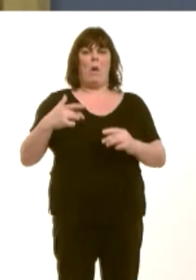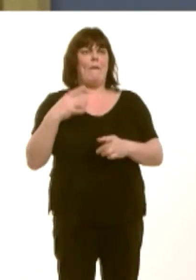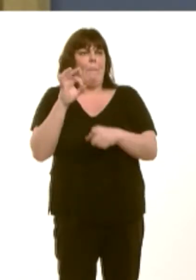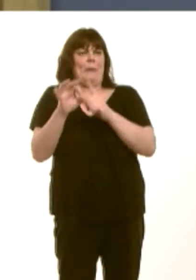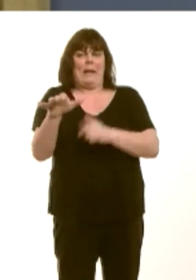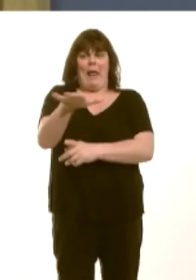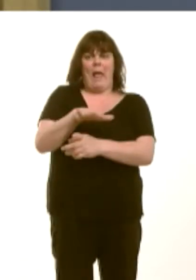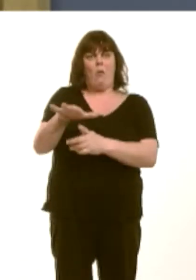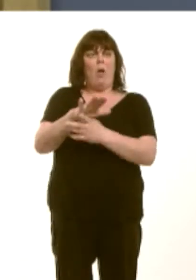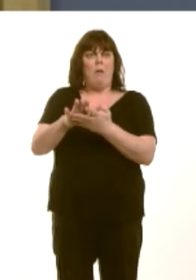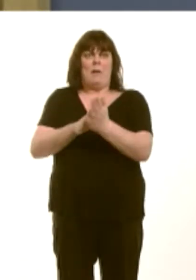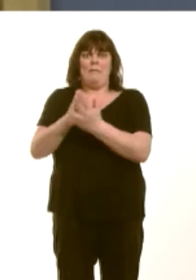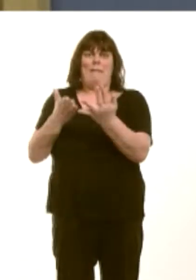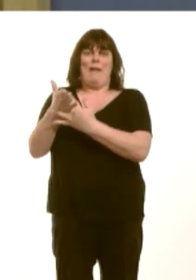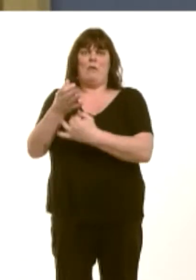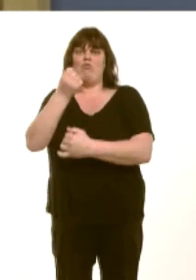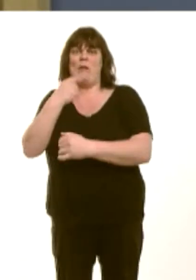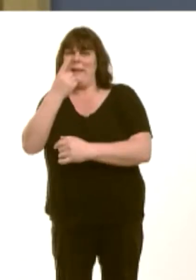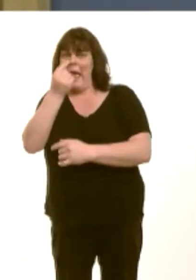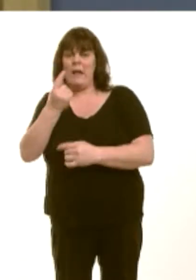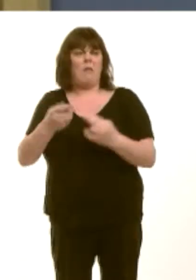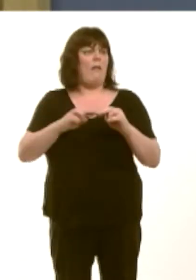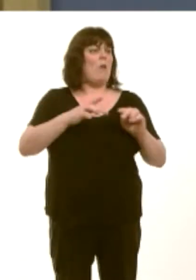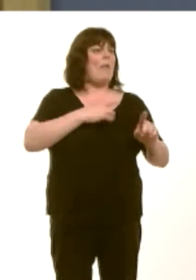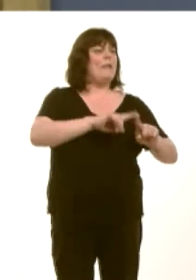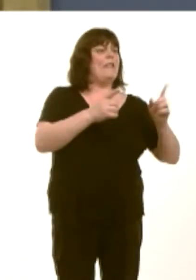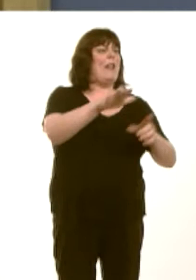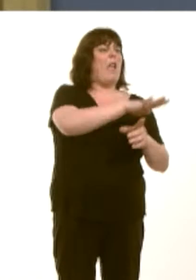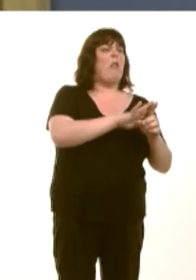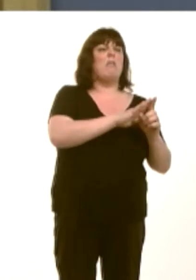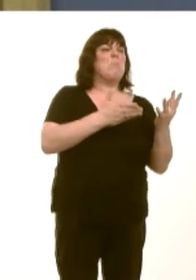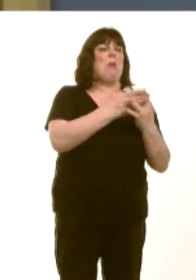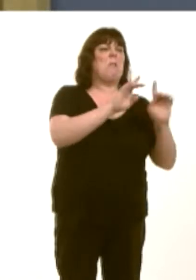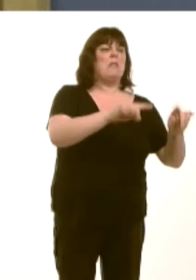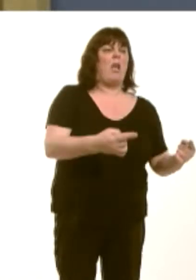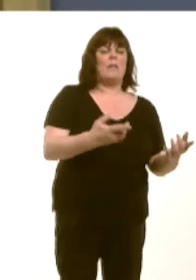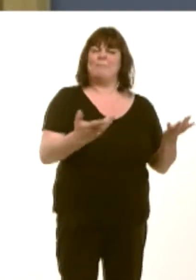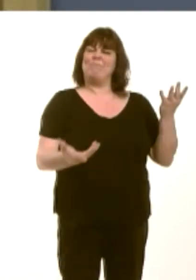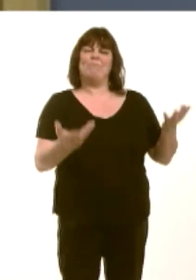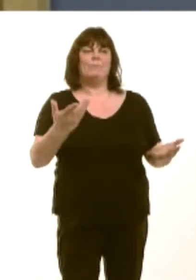Can you therefore confirm that decisions on these matters will still be made primarily by health boards?